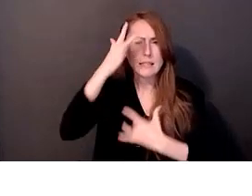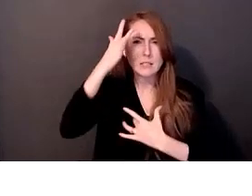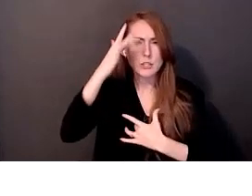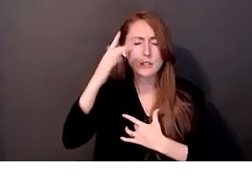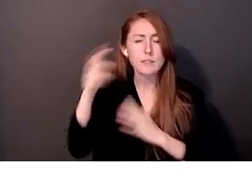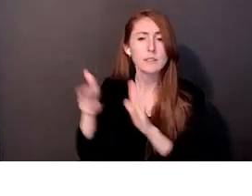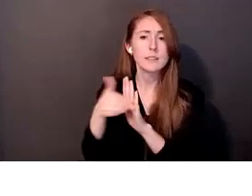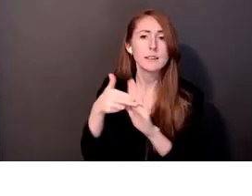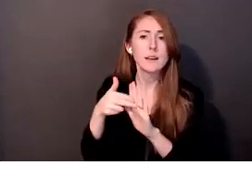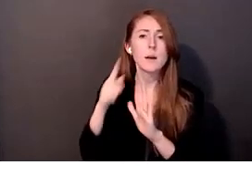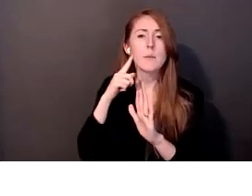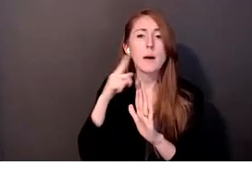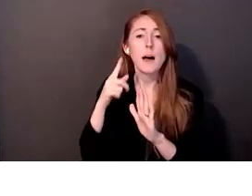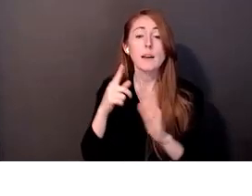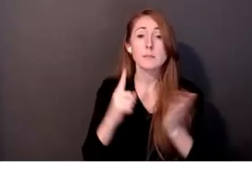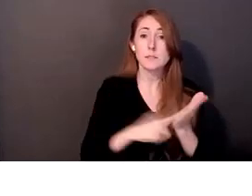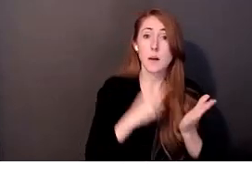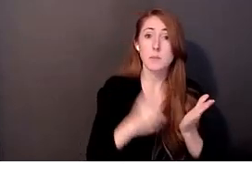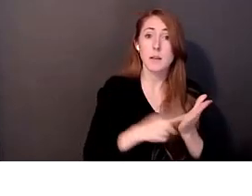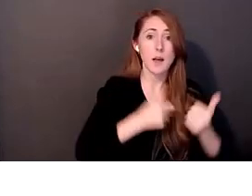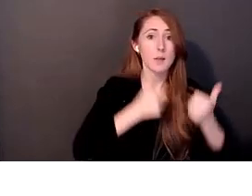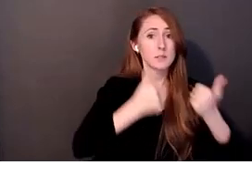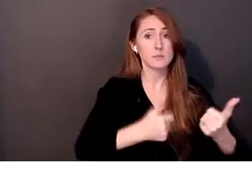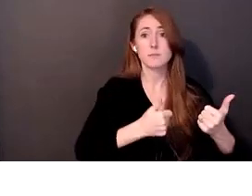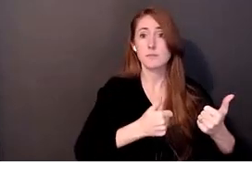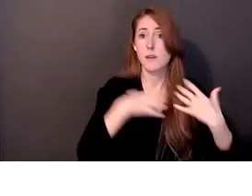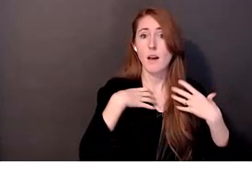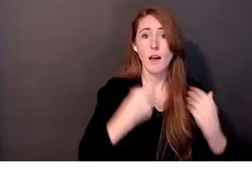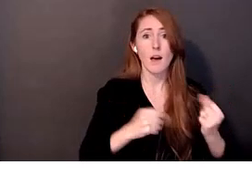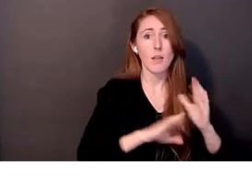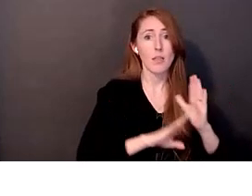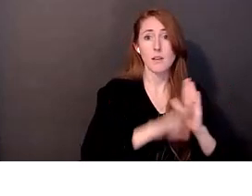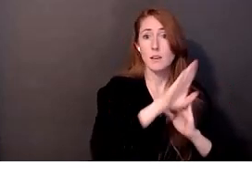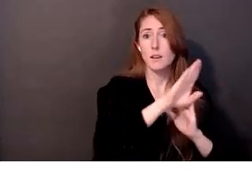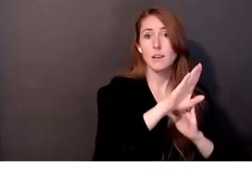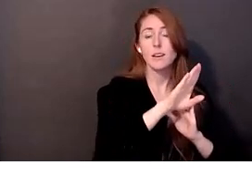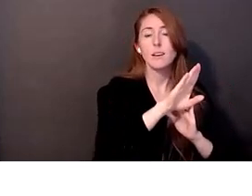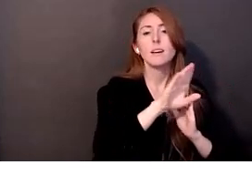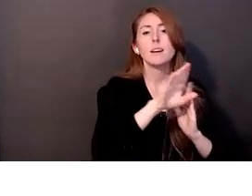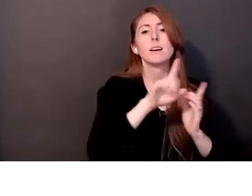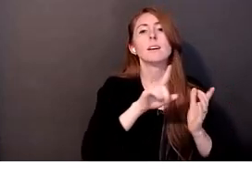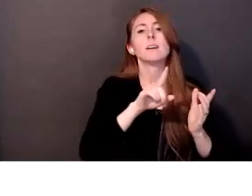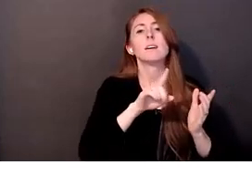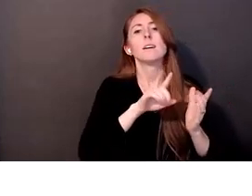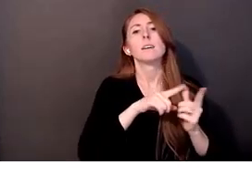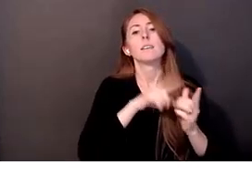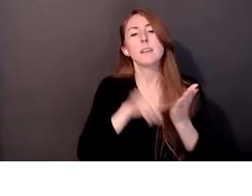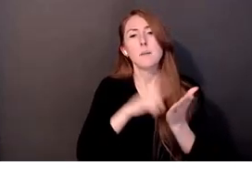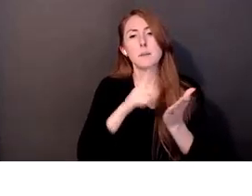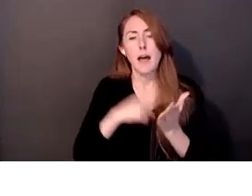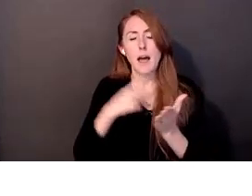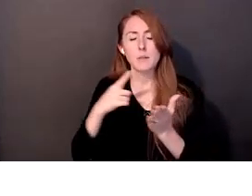of good health interrupted by periods of poor health. Some examples of episodic disabilities or health